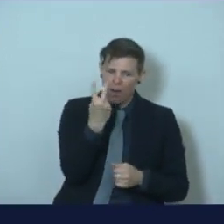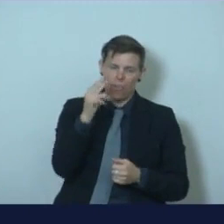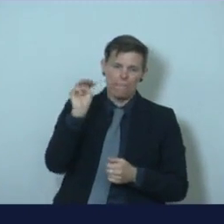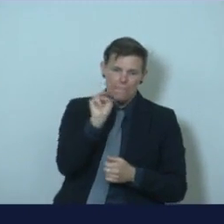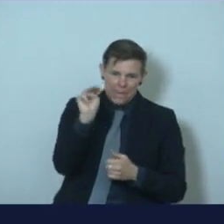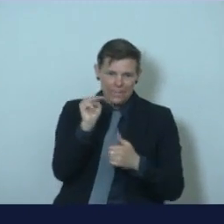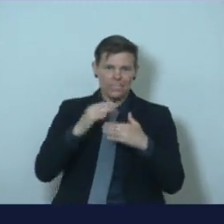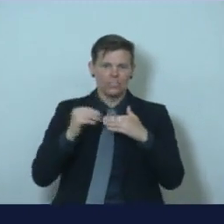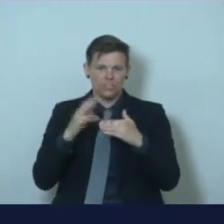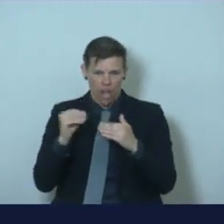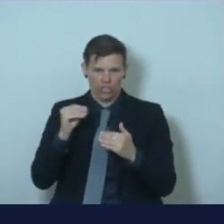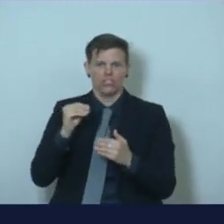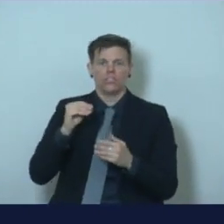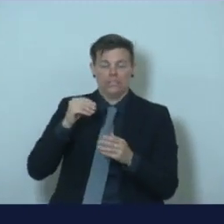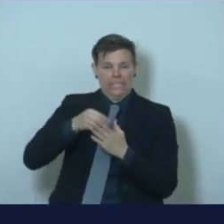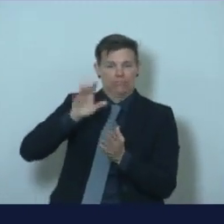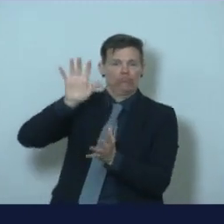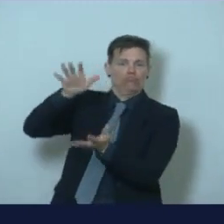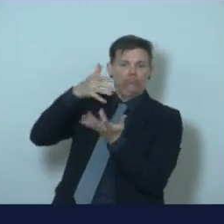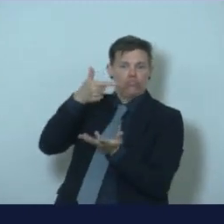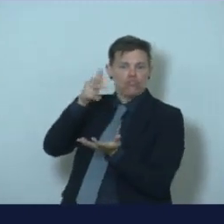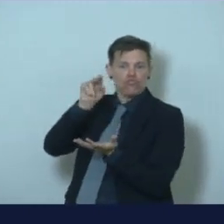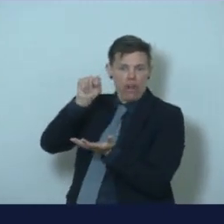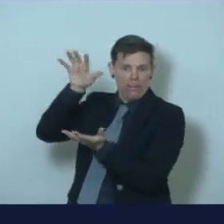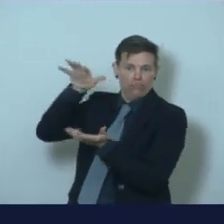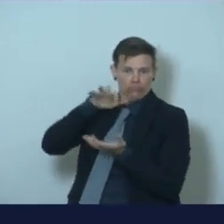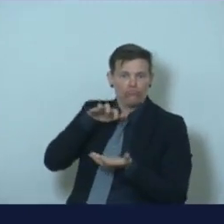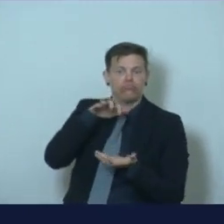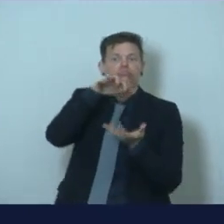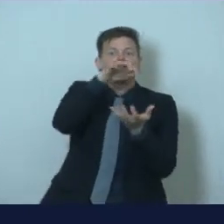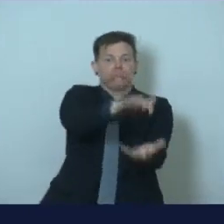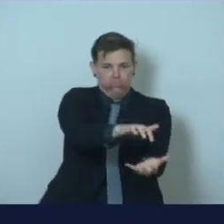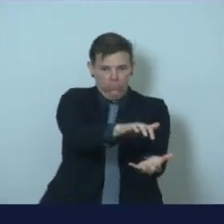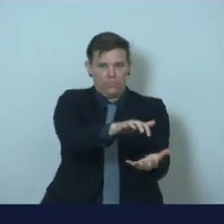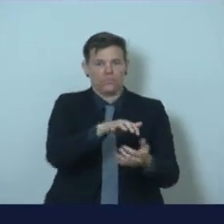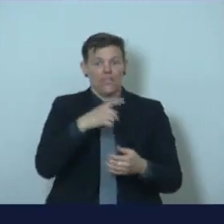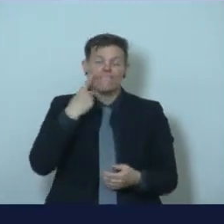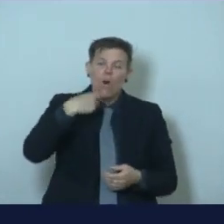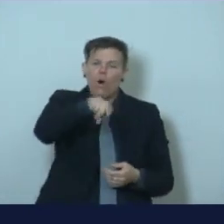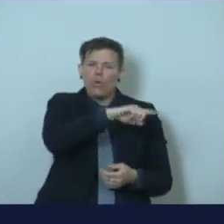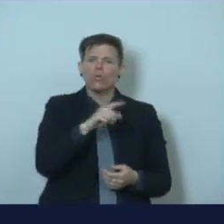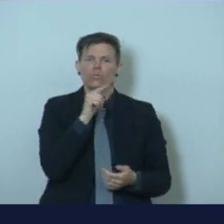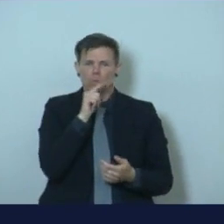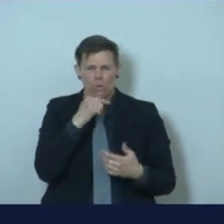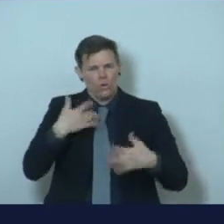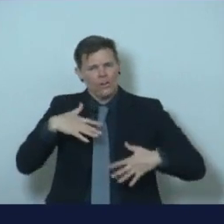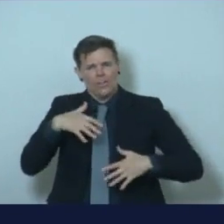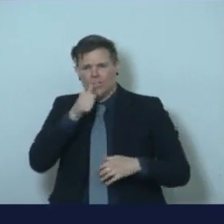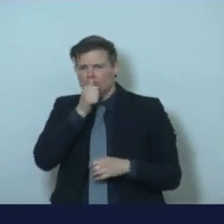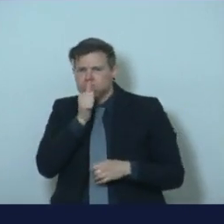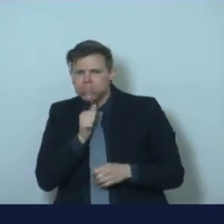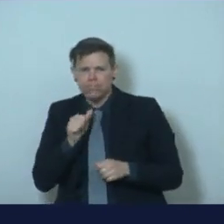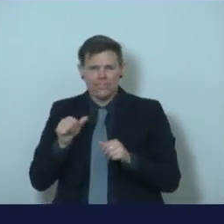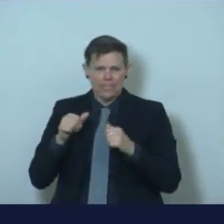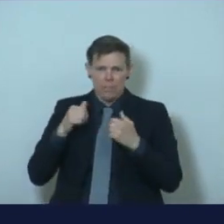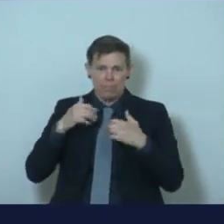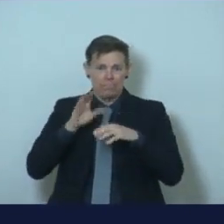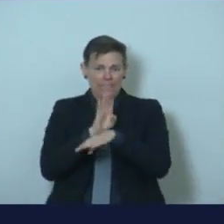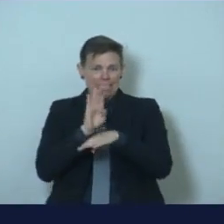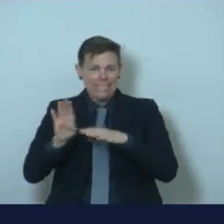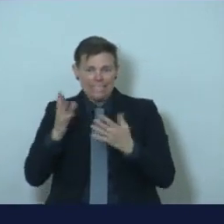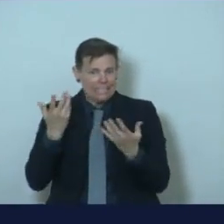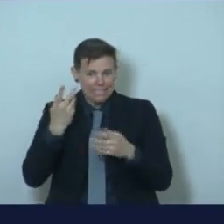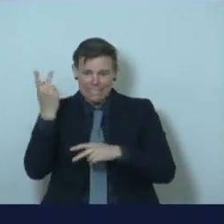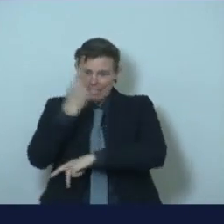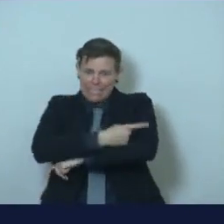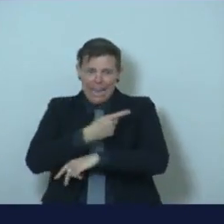6:00 WE ARE FOG PROVIDE 12 MILLION IN GRANTS FOR LICENSED CHILD KAUR PROVIDERS WHO HAVE BEEN HARMED BY THE SELF EMERGENCY.